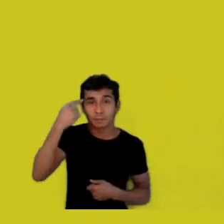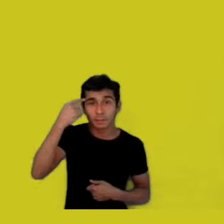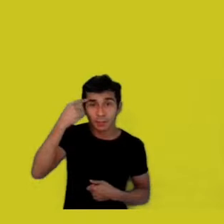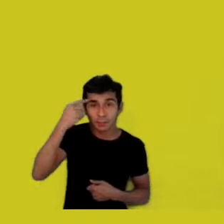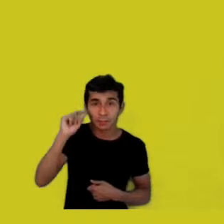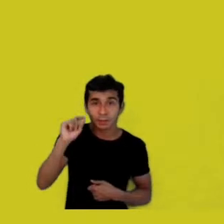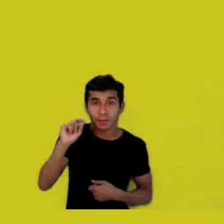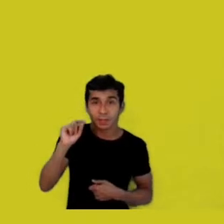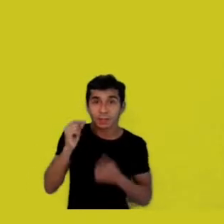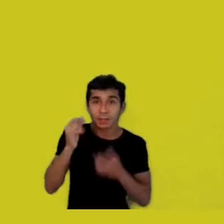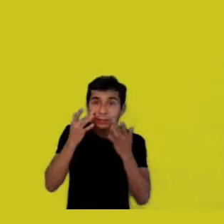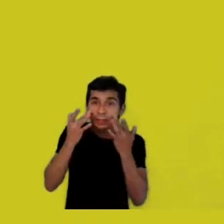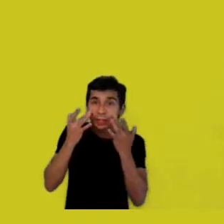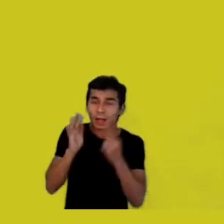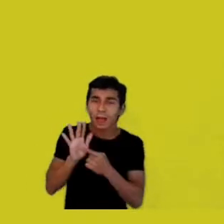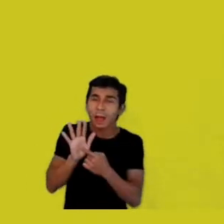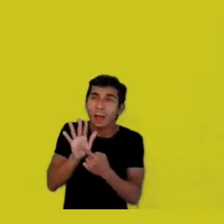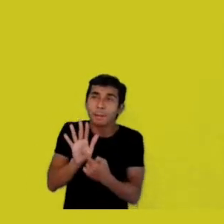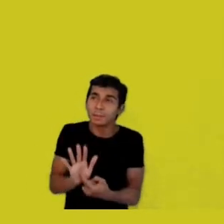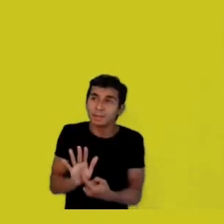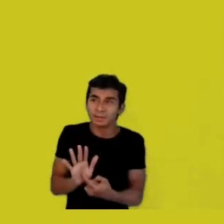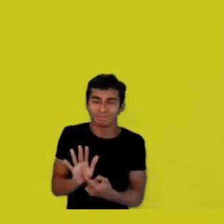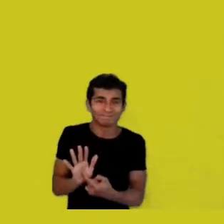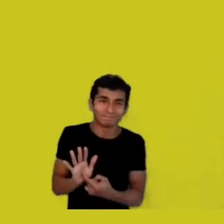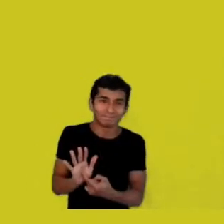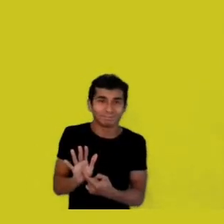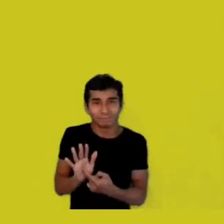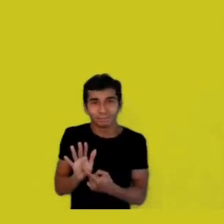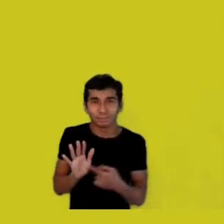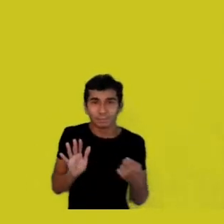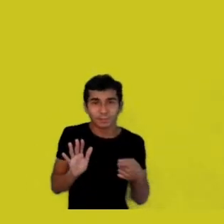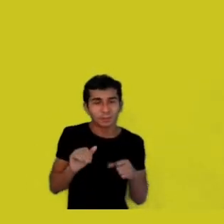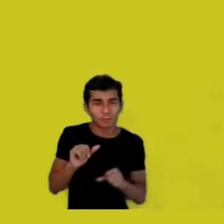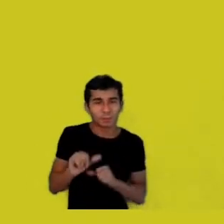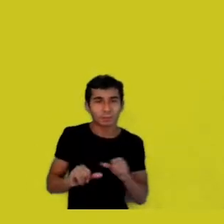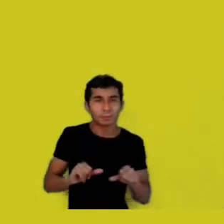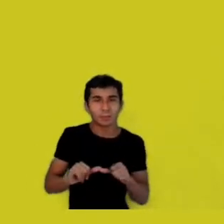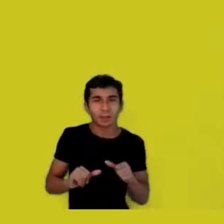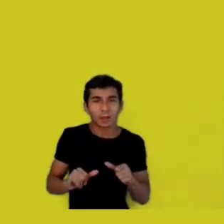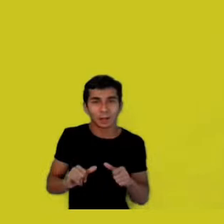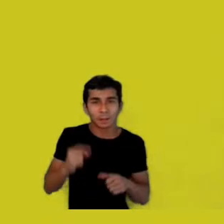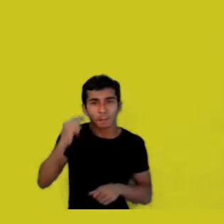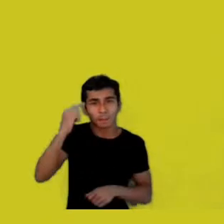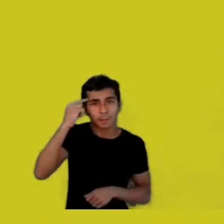rethinking a very complicated idea of representation,